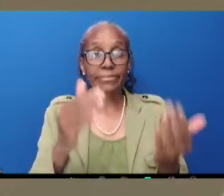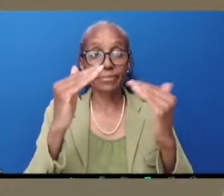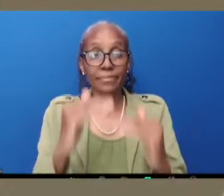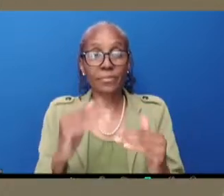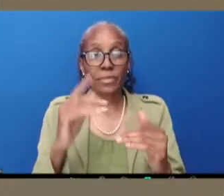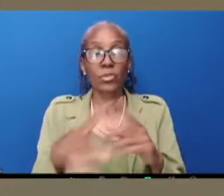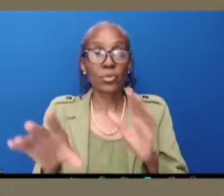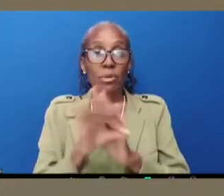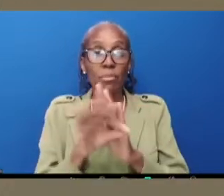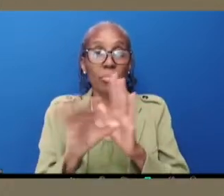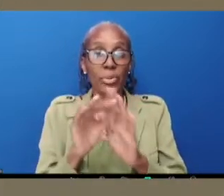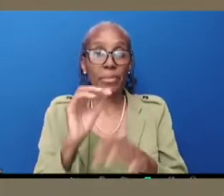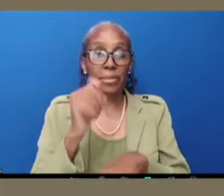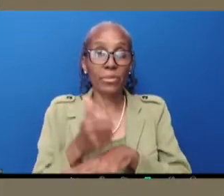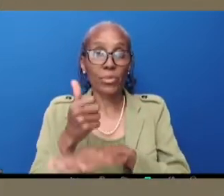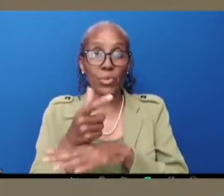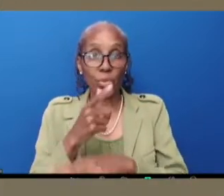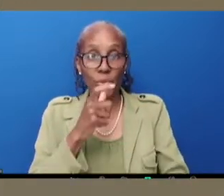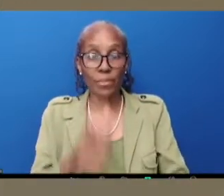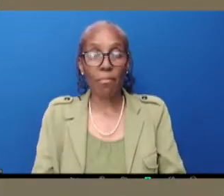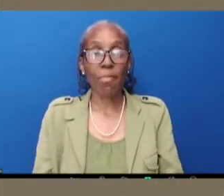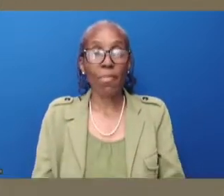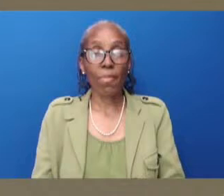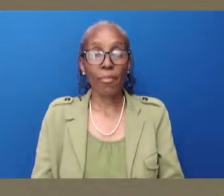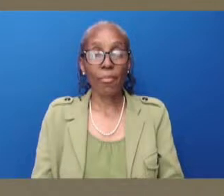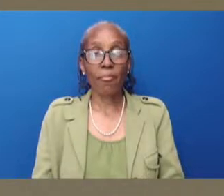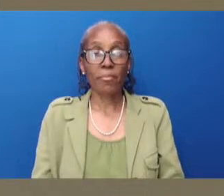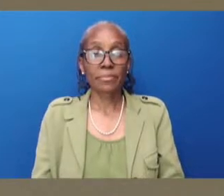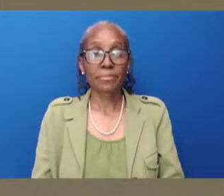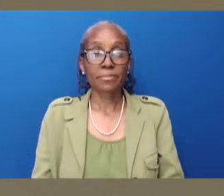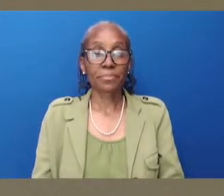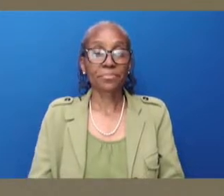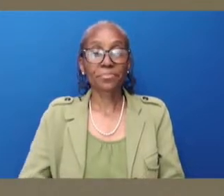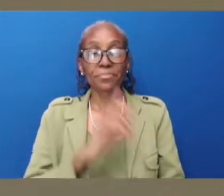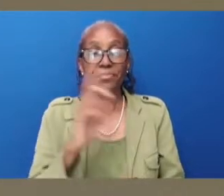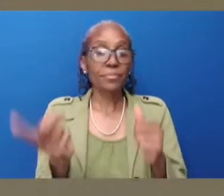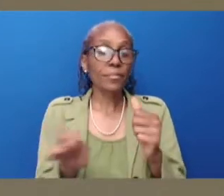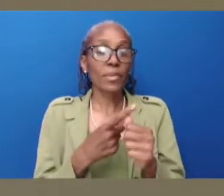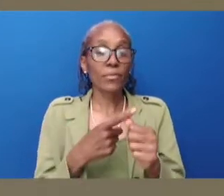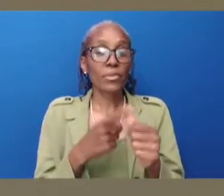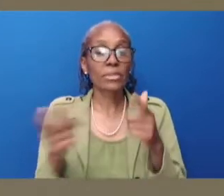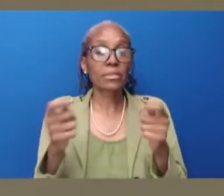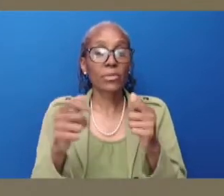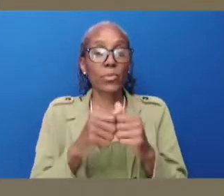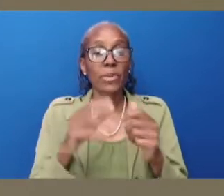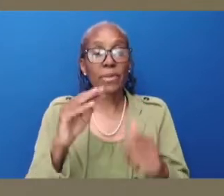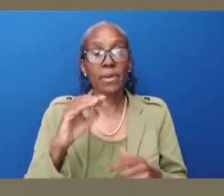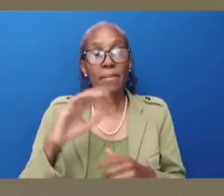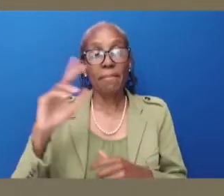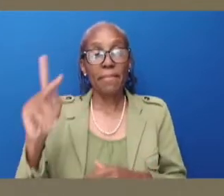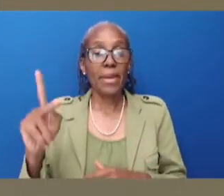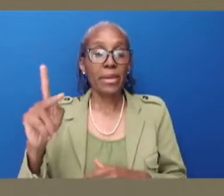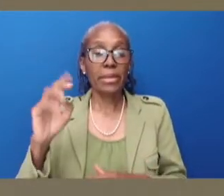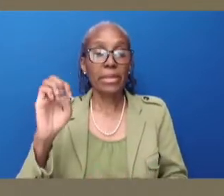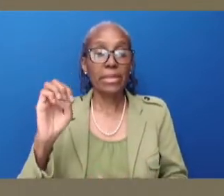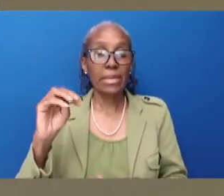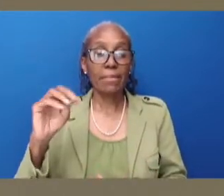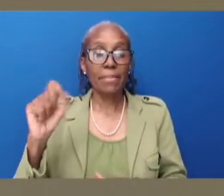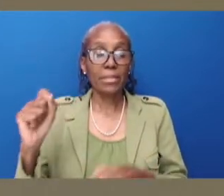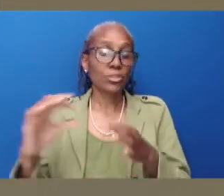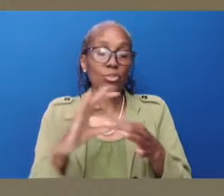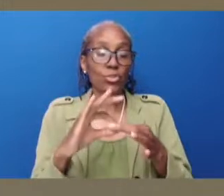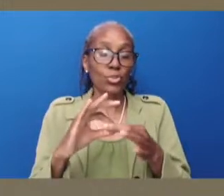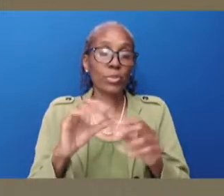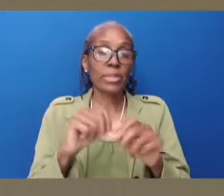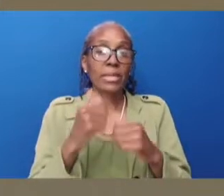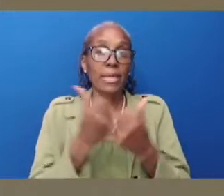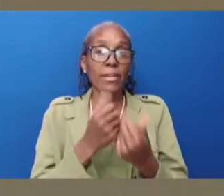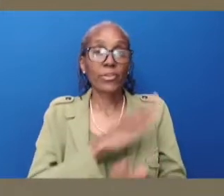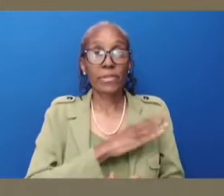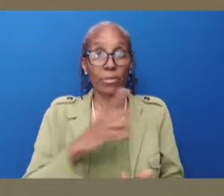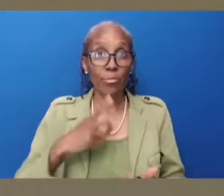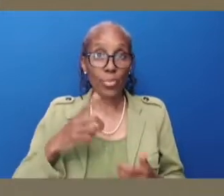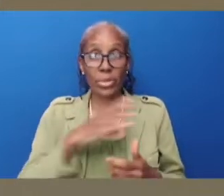BUSINESS.